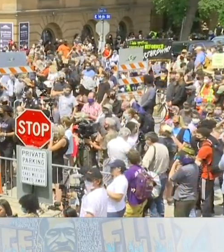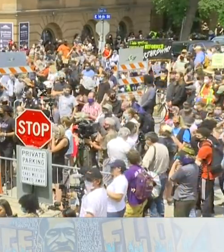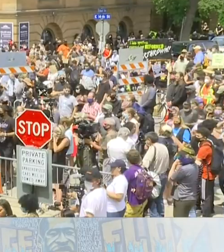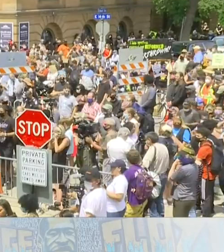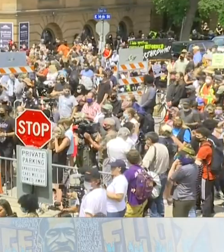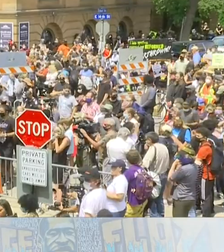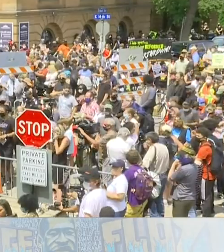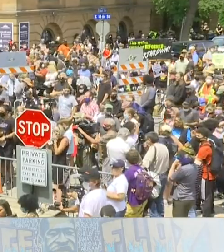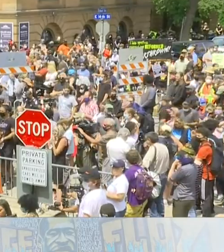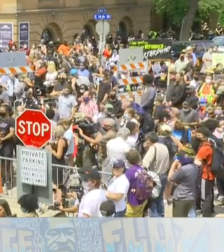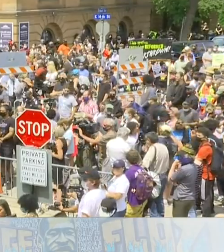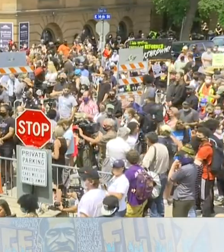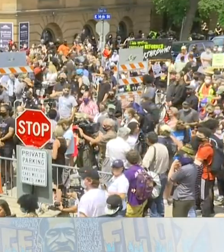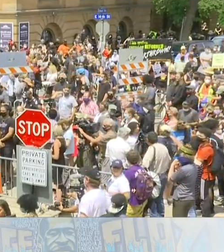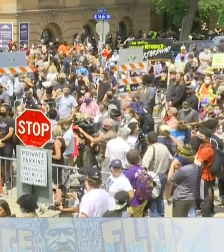I RECEIVED IT I CLAIM IT